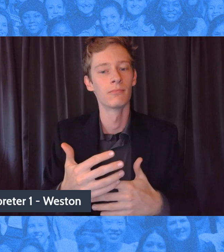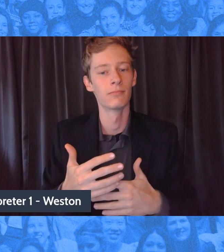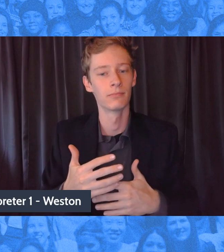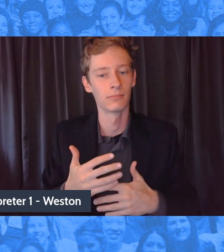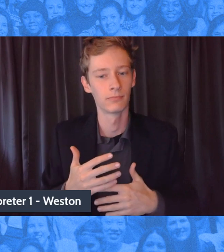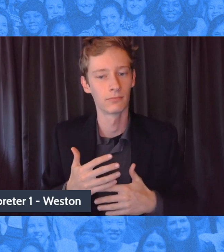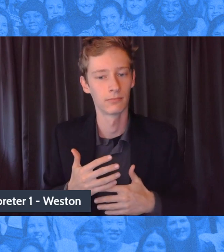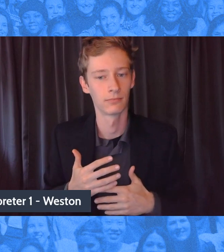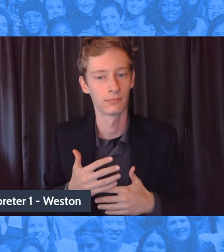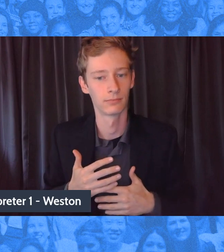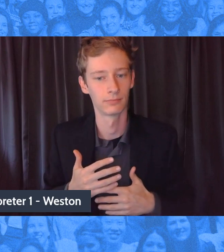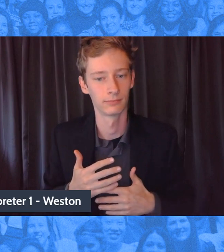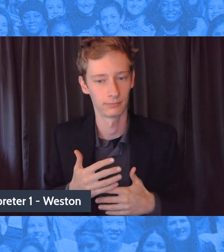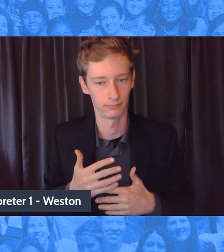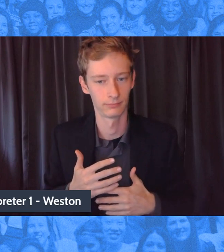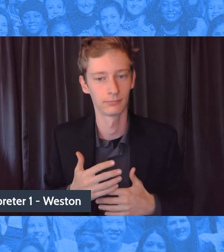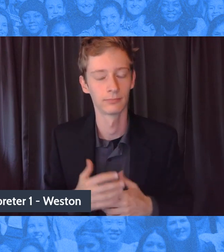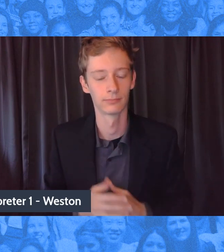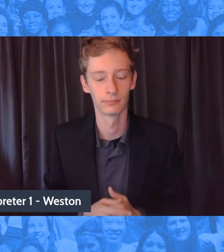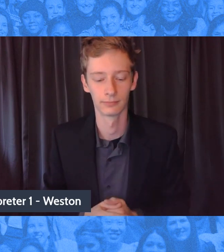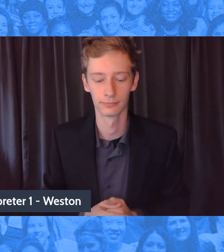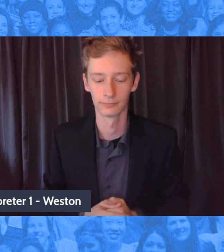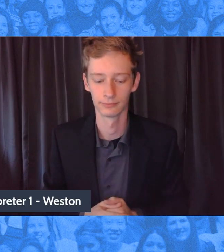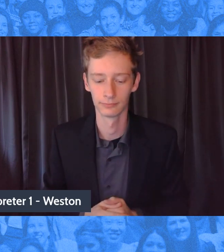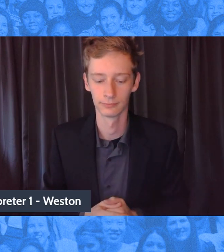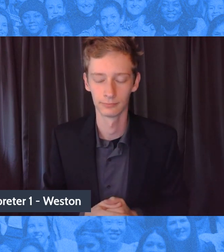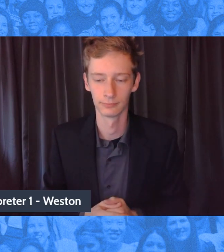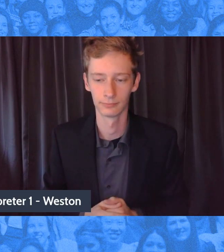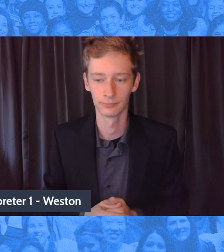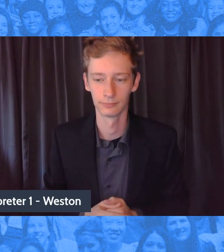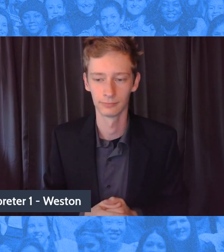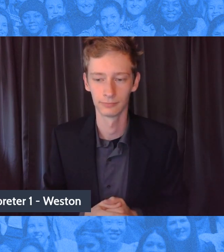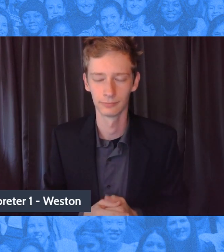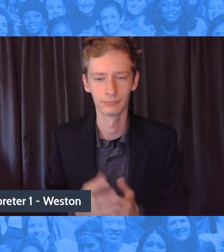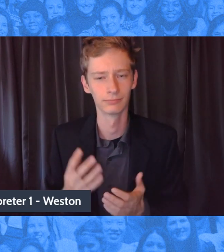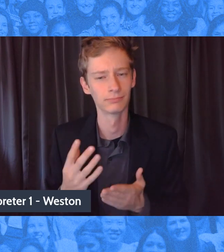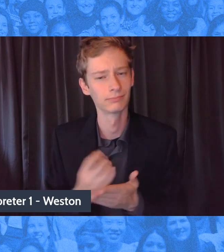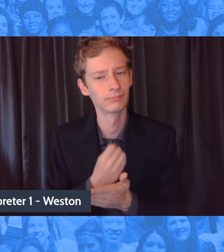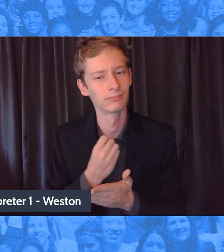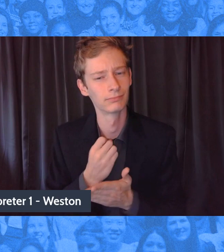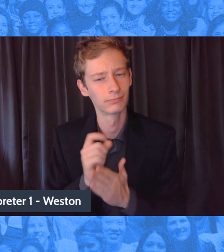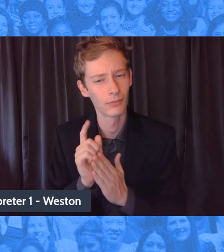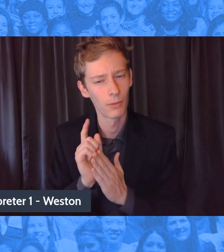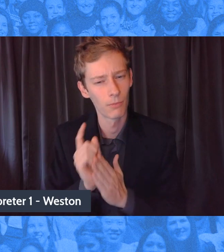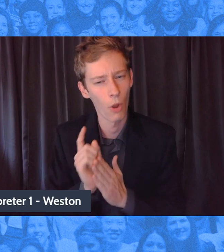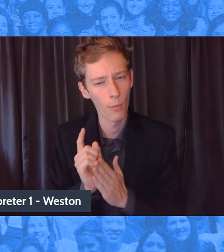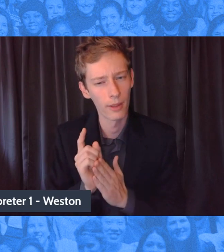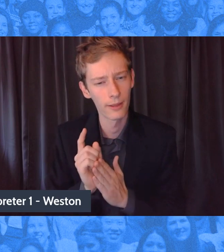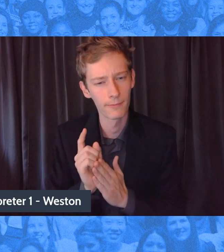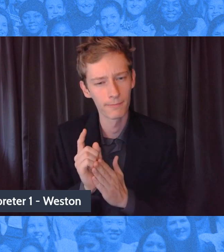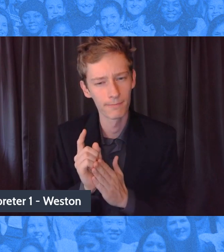and taking a moment to just acknowledge anything you're carrying with you in this moment.